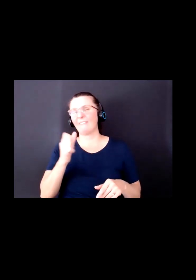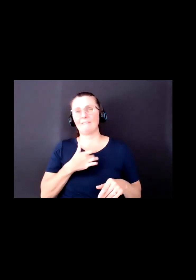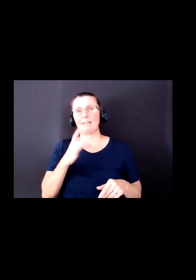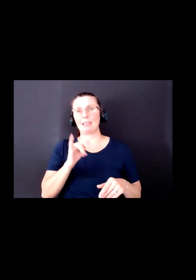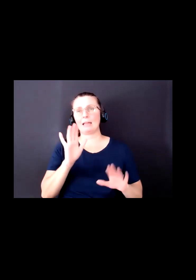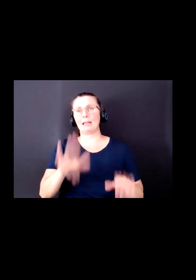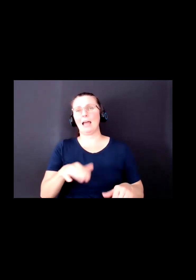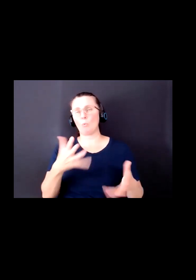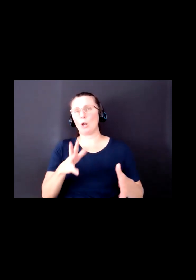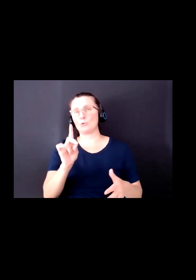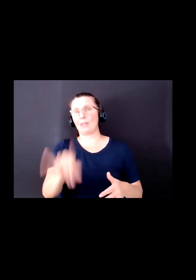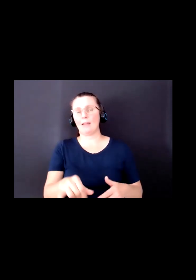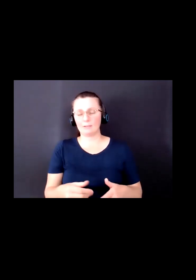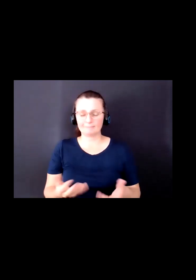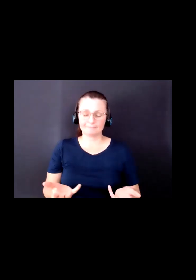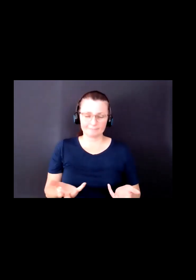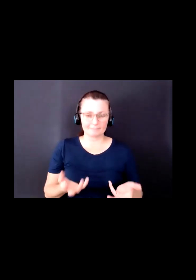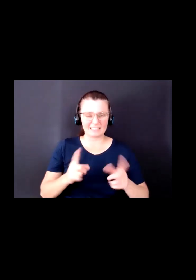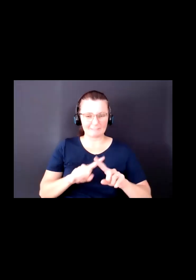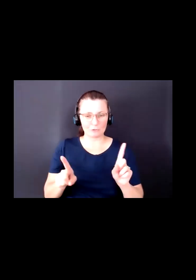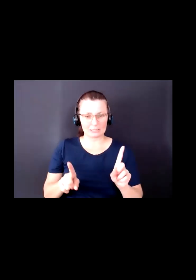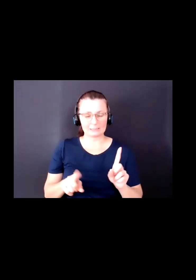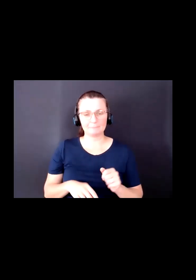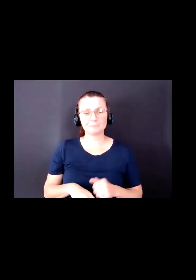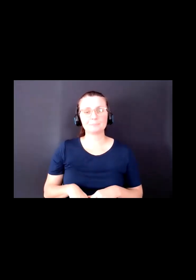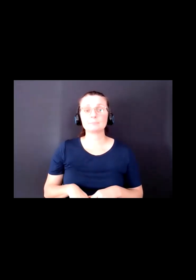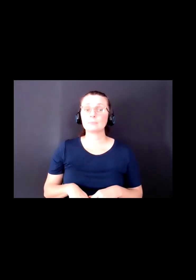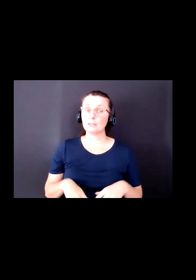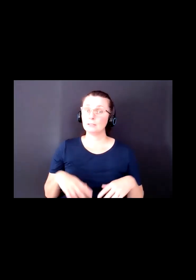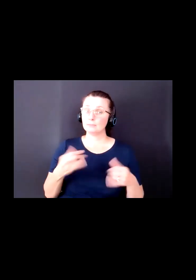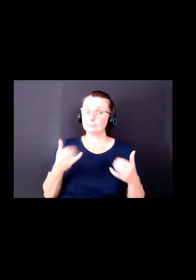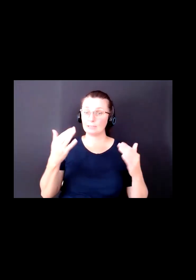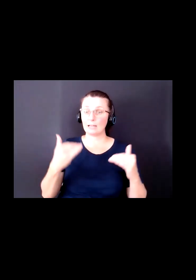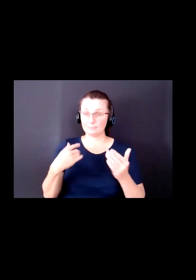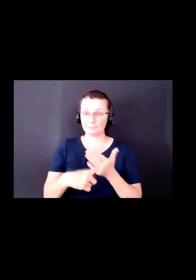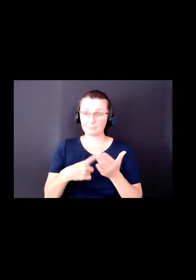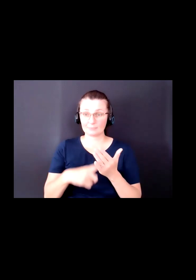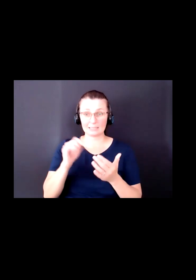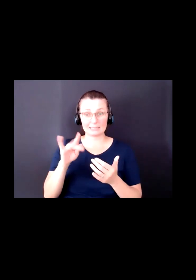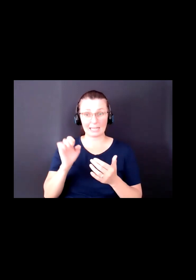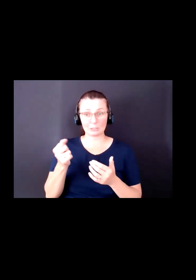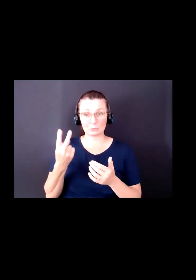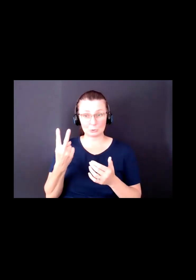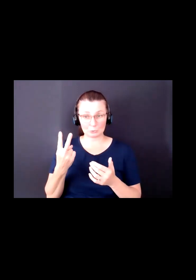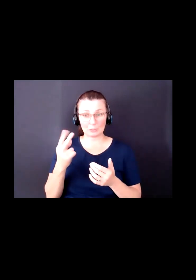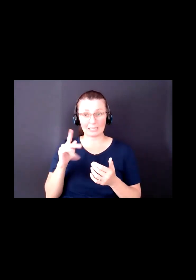Now we'll talk about what a Title II entity responsibility is. State